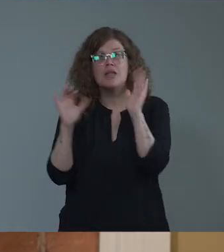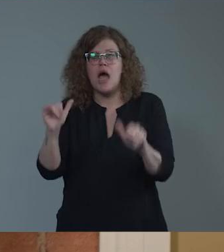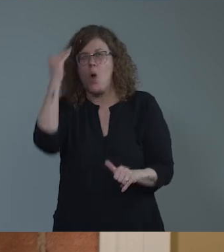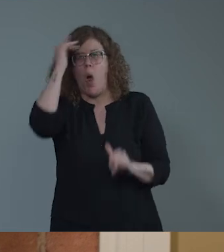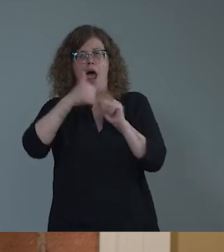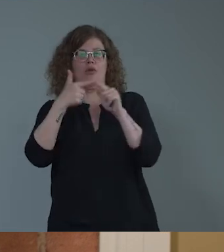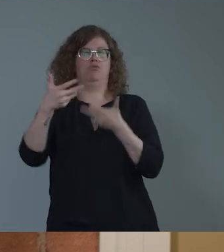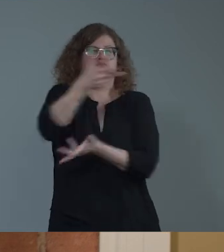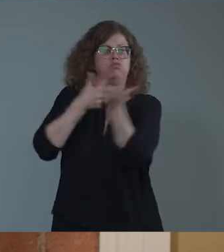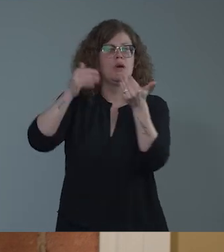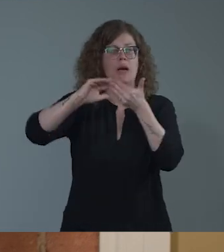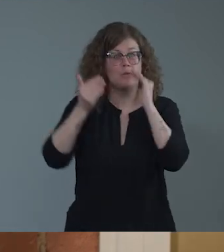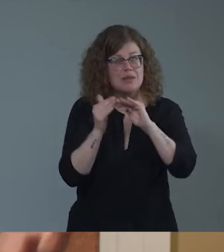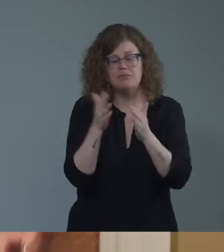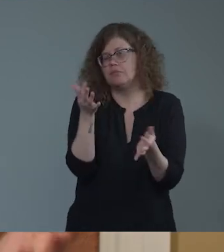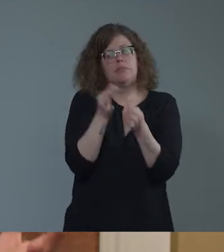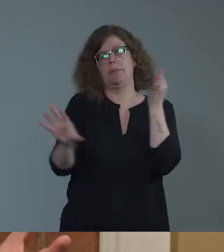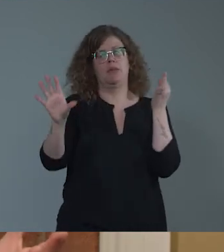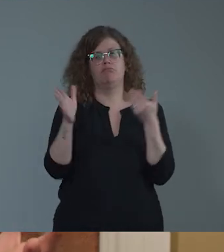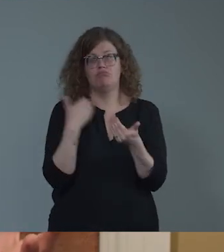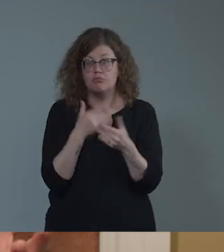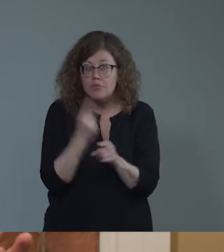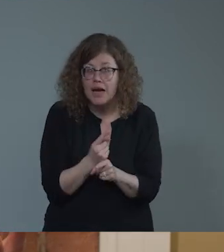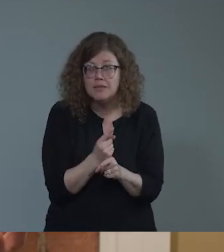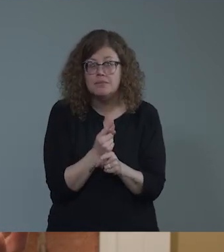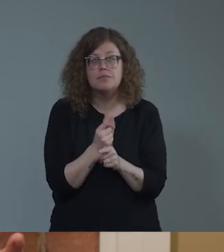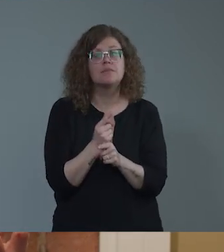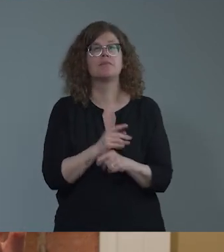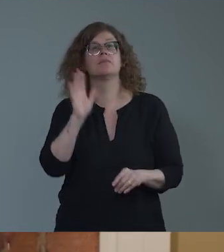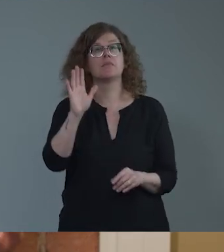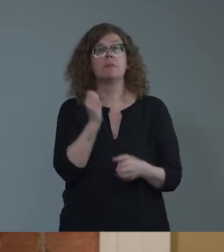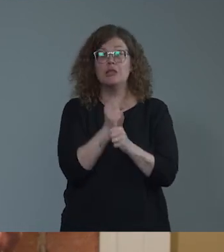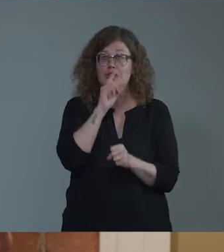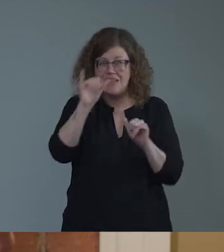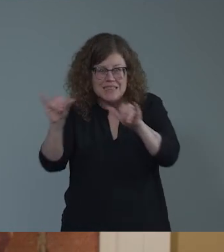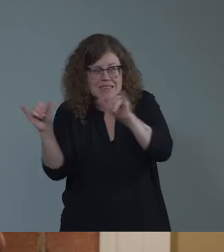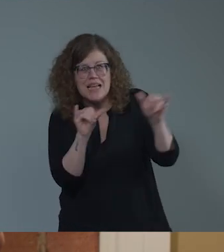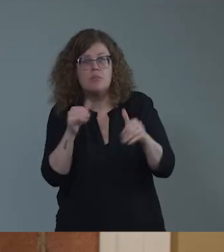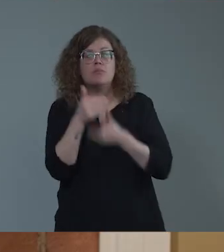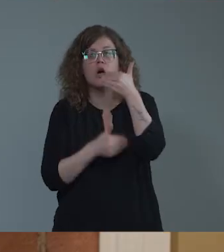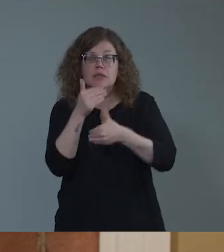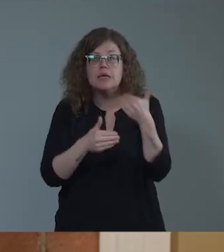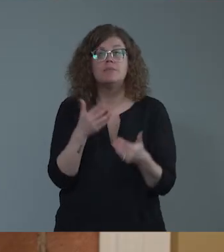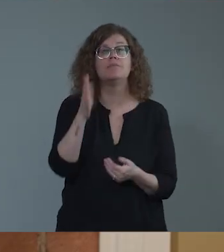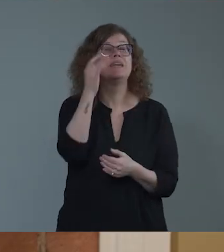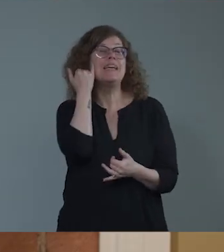So let's say you're doing a glass project. You're not going to hire a bronze artist in order to do that.